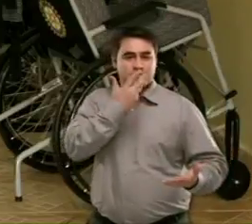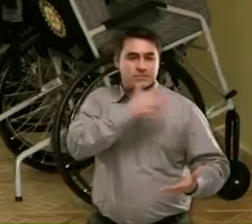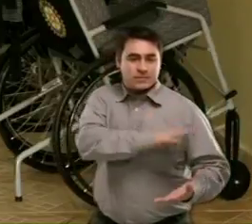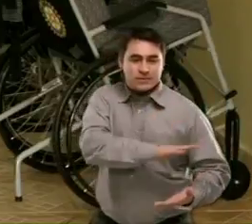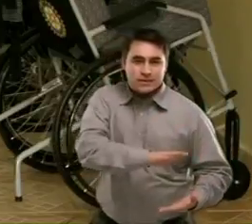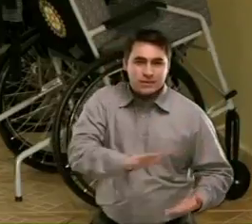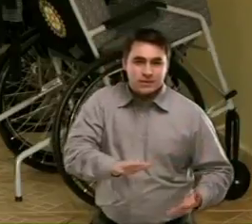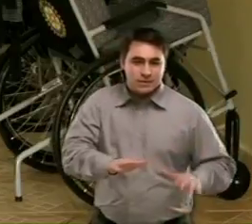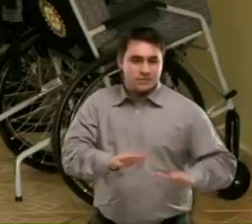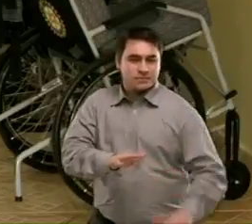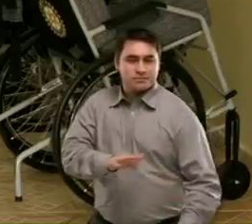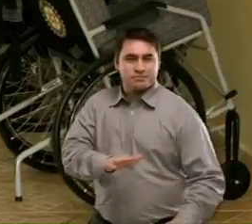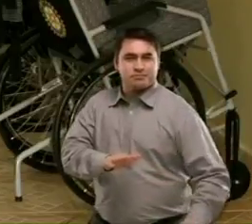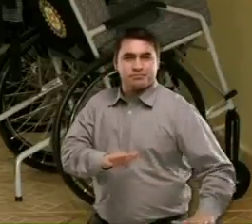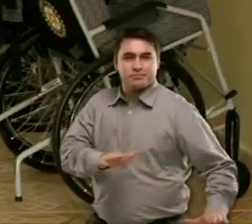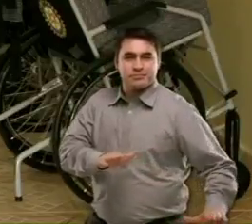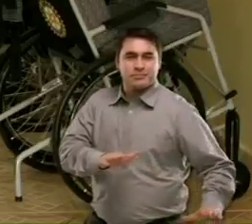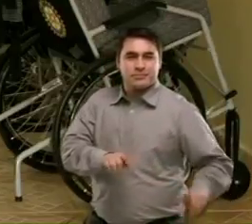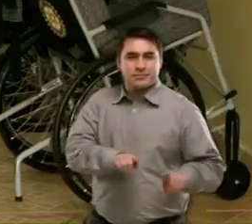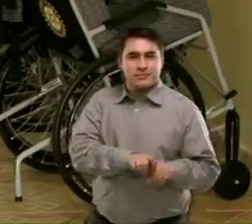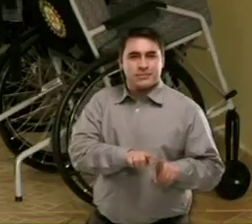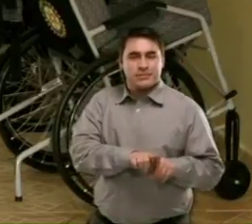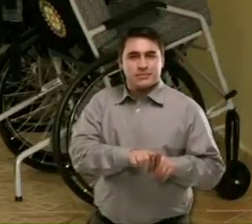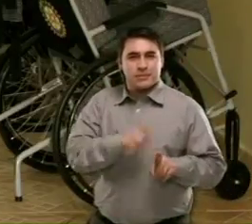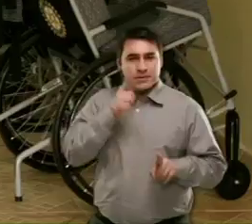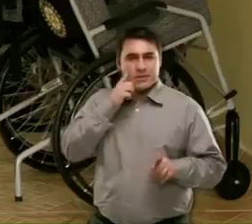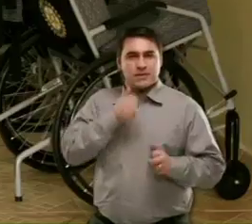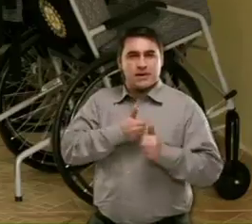that we follow for three, four five years or even longer.